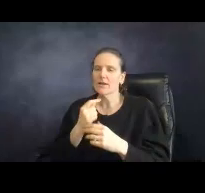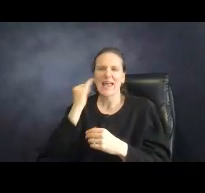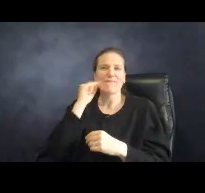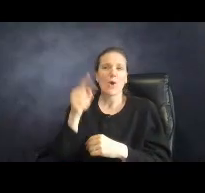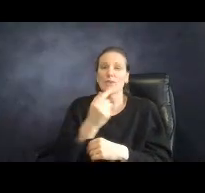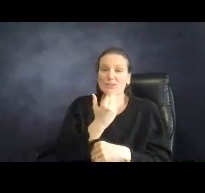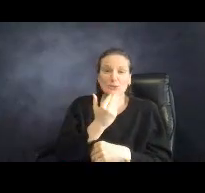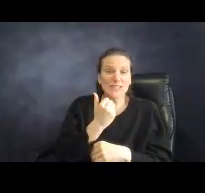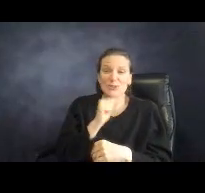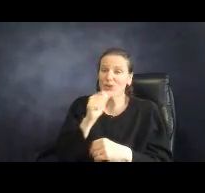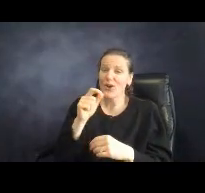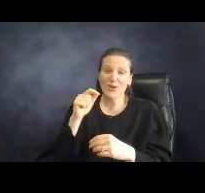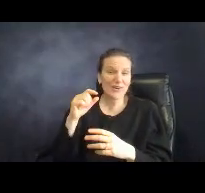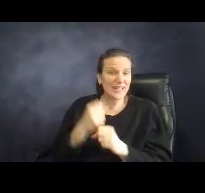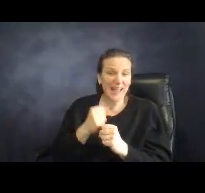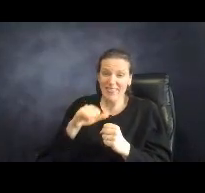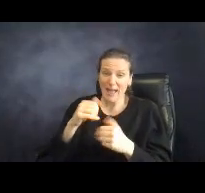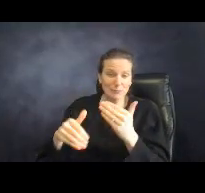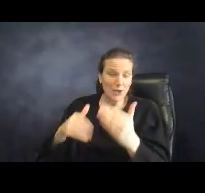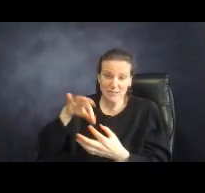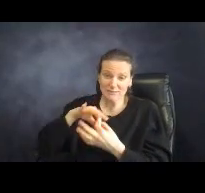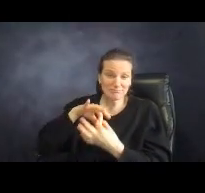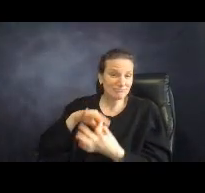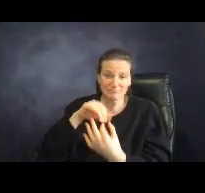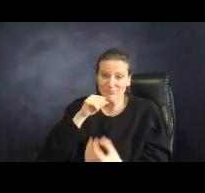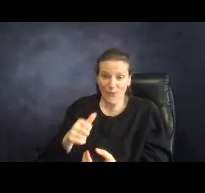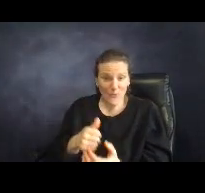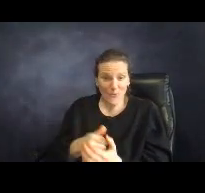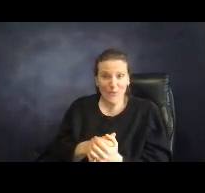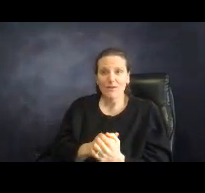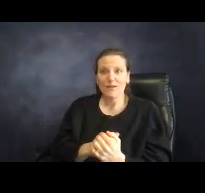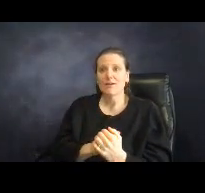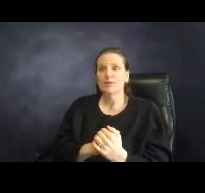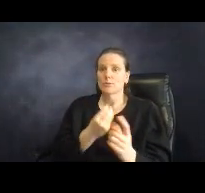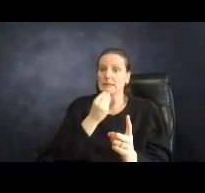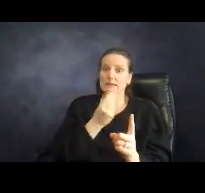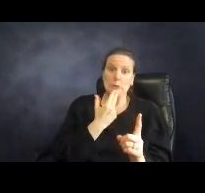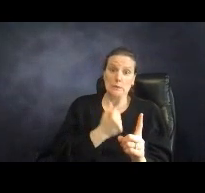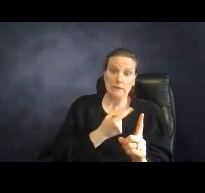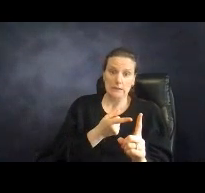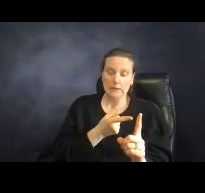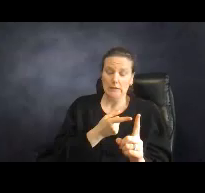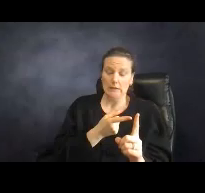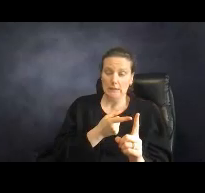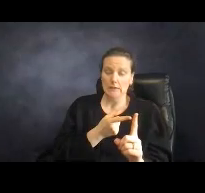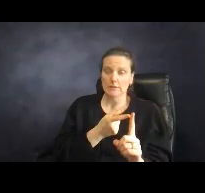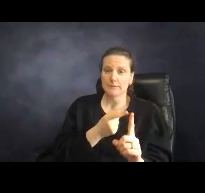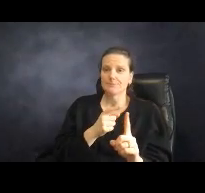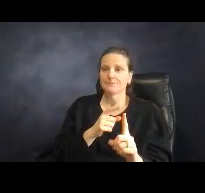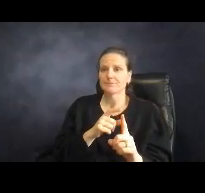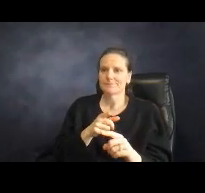that initiation of that process. So then not only are you eating something that's sending up the, you know, kind of a mixed signal